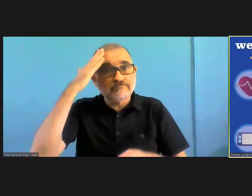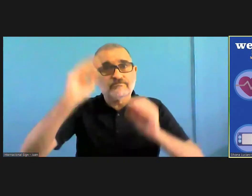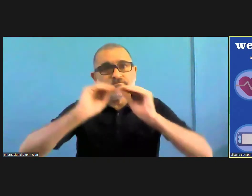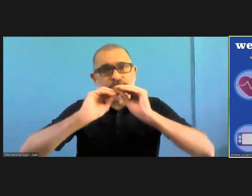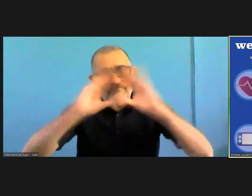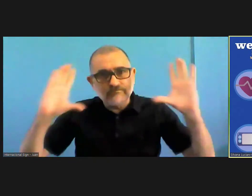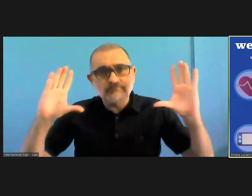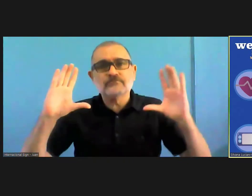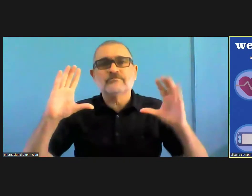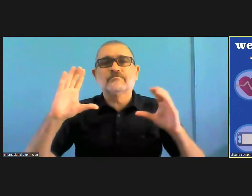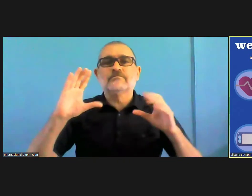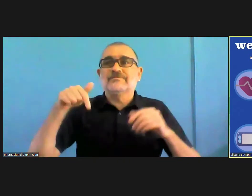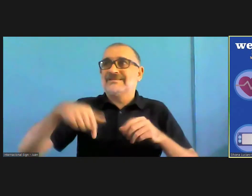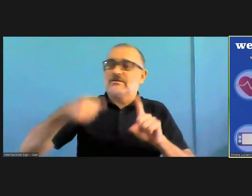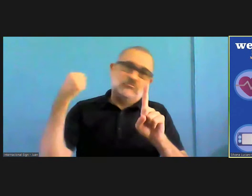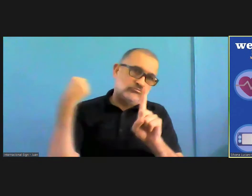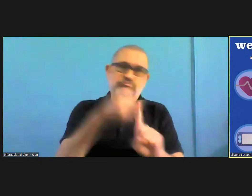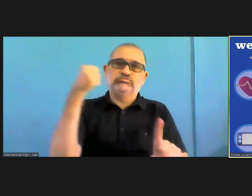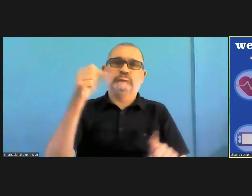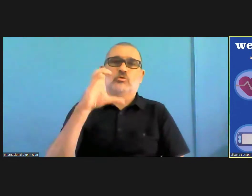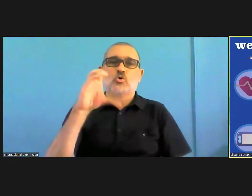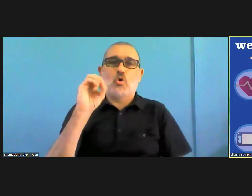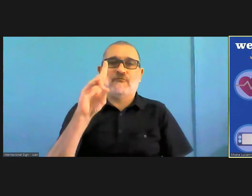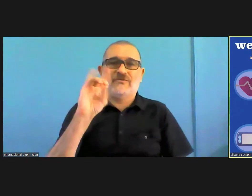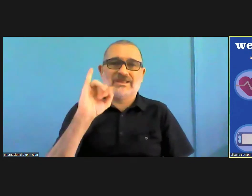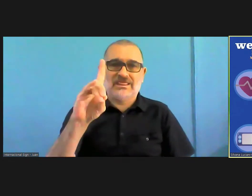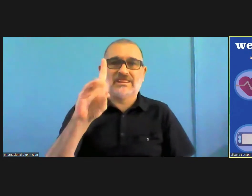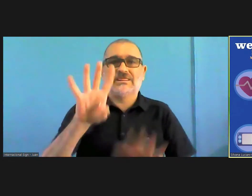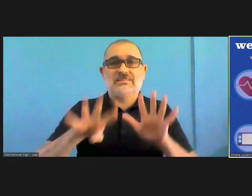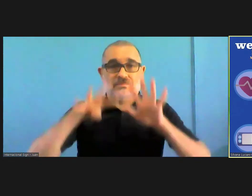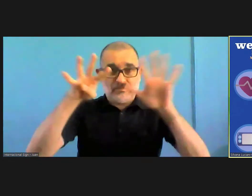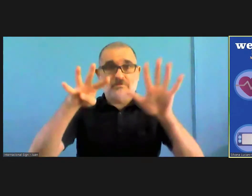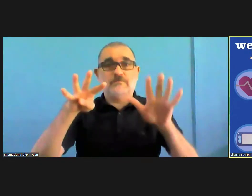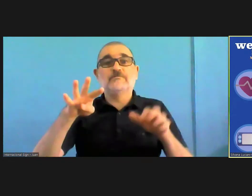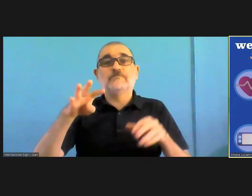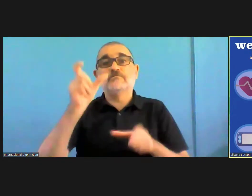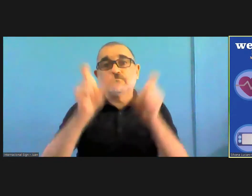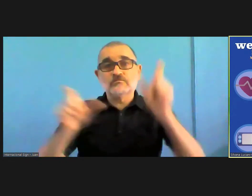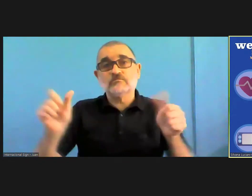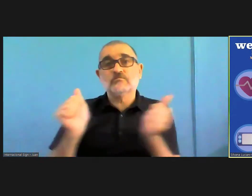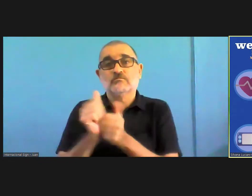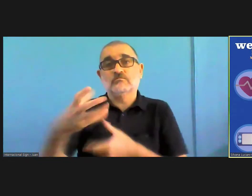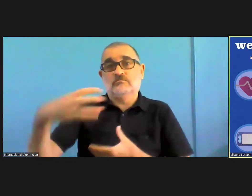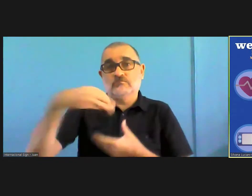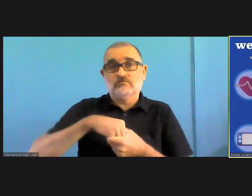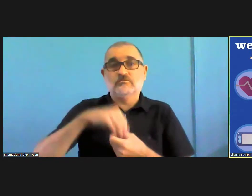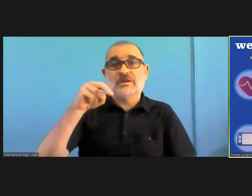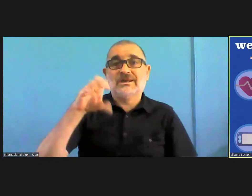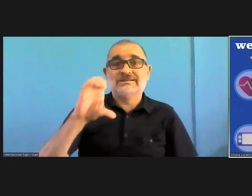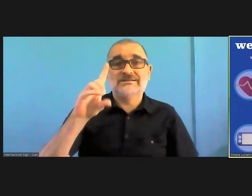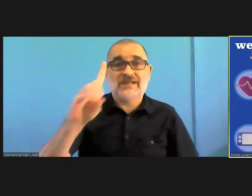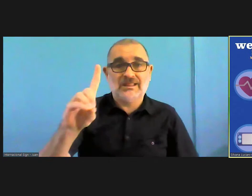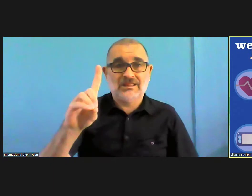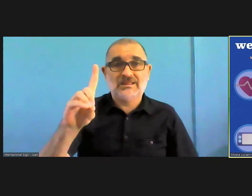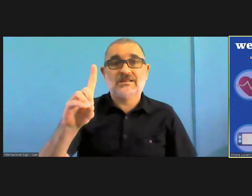a health systems strengthening perspective to improve NCD services, as well as some examples from the region on what is currently going on.